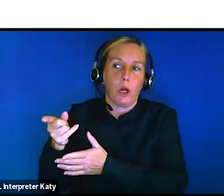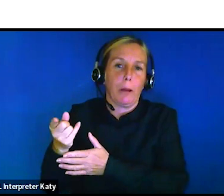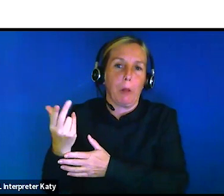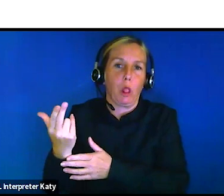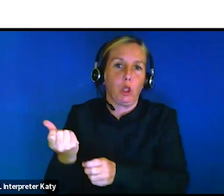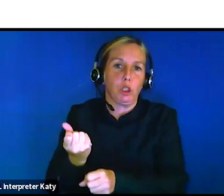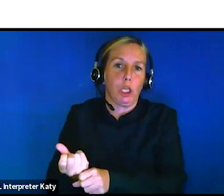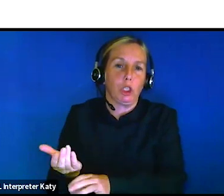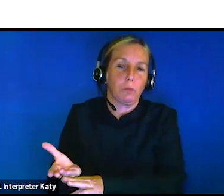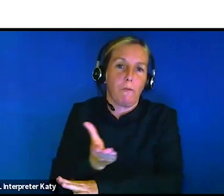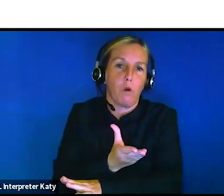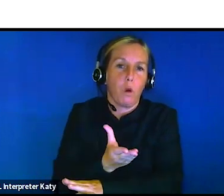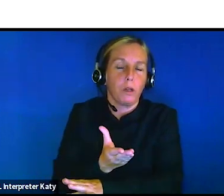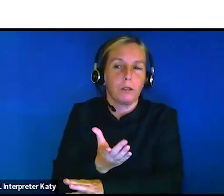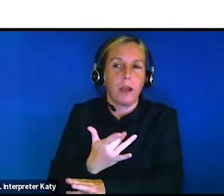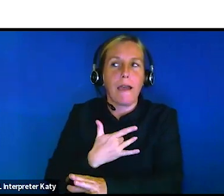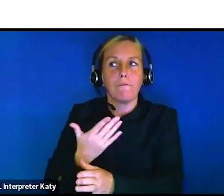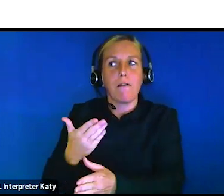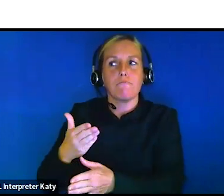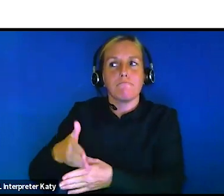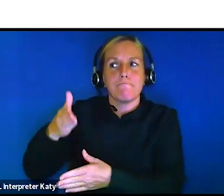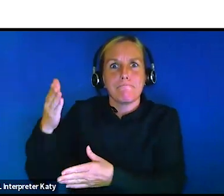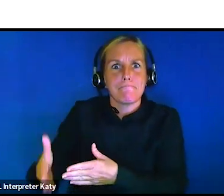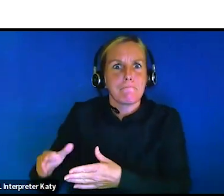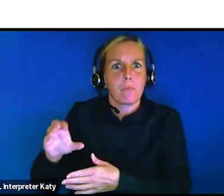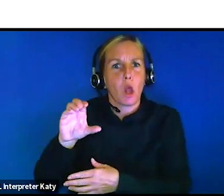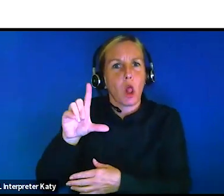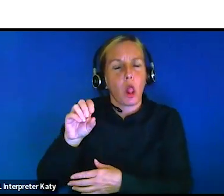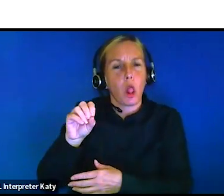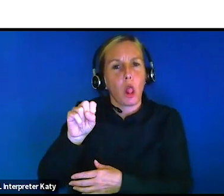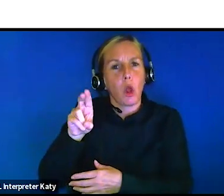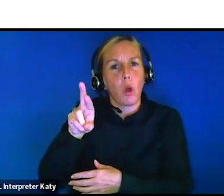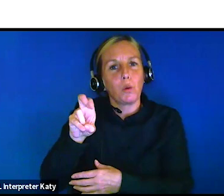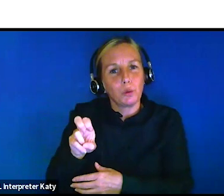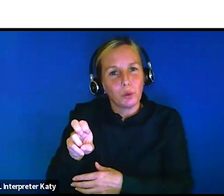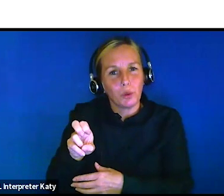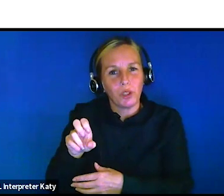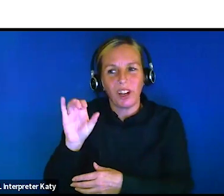It was closure for me. The ending of that chapter in my life.